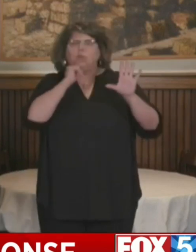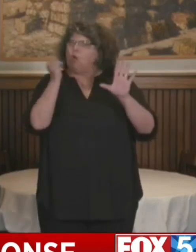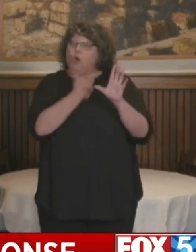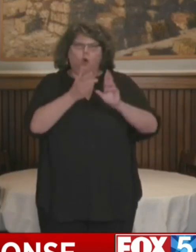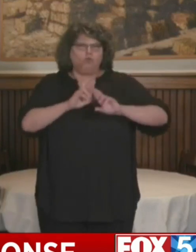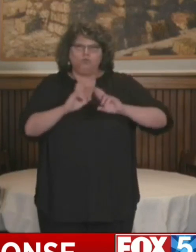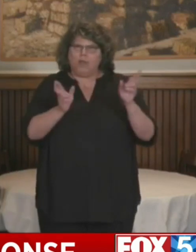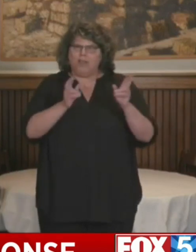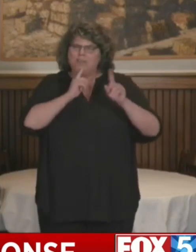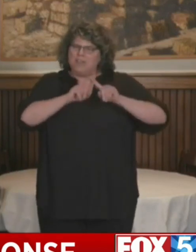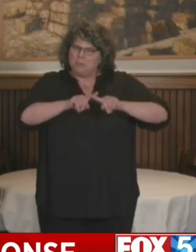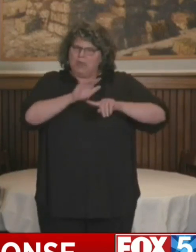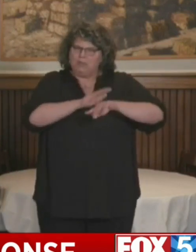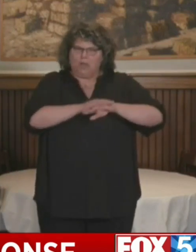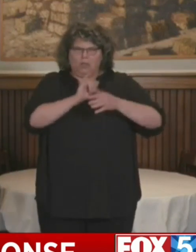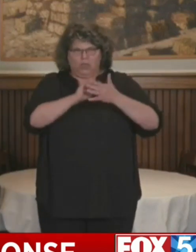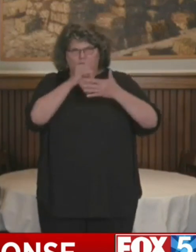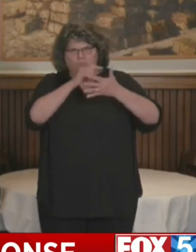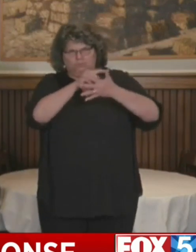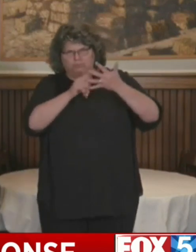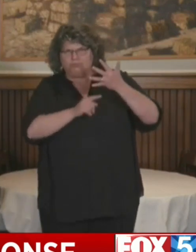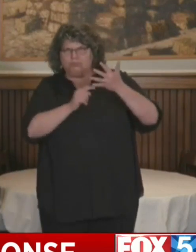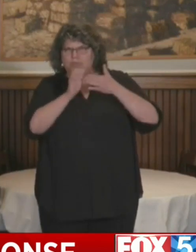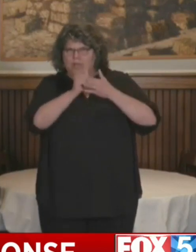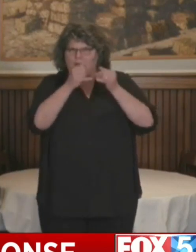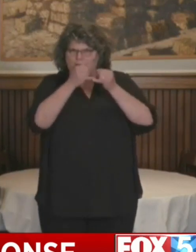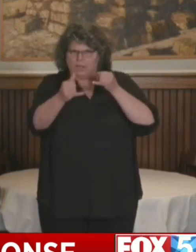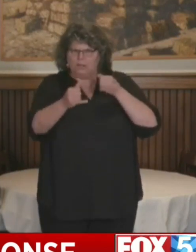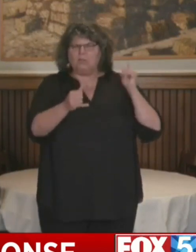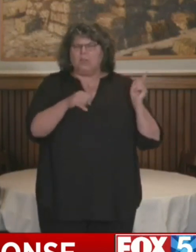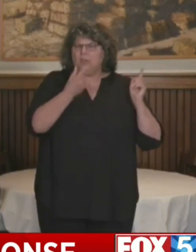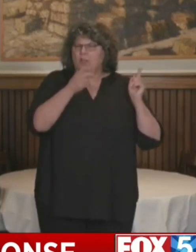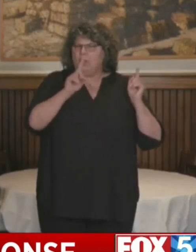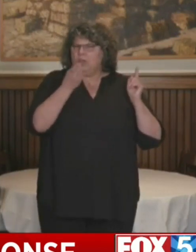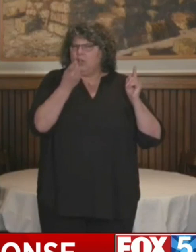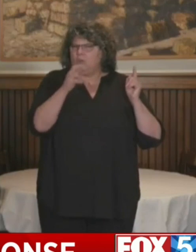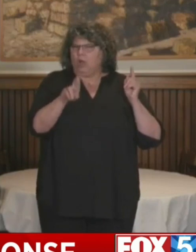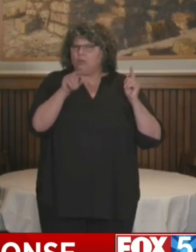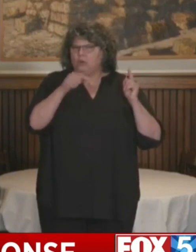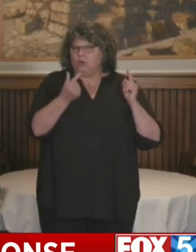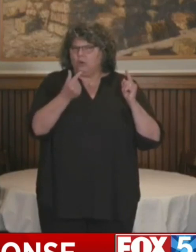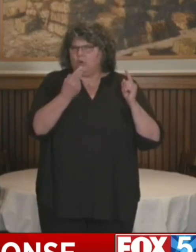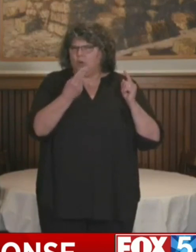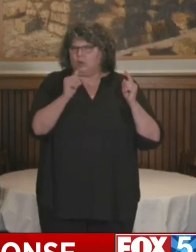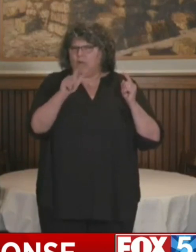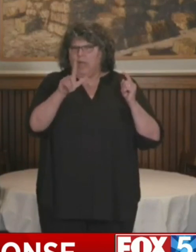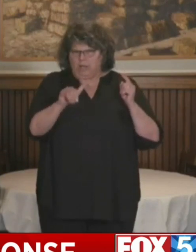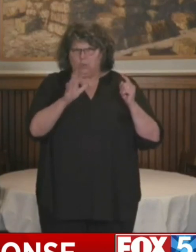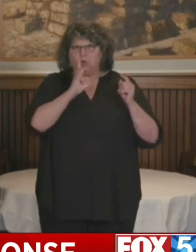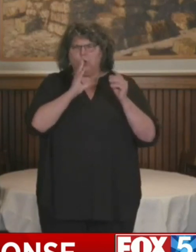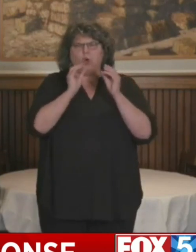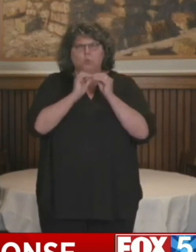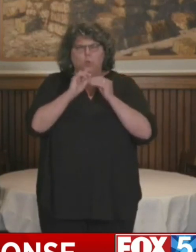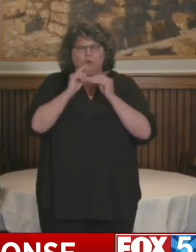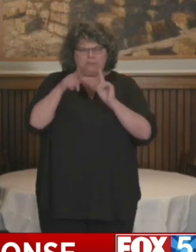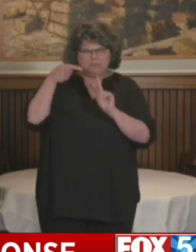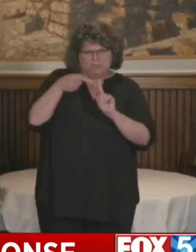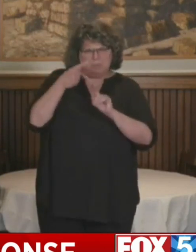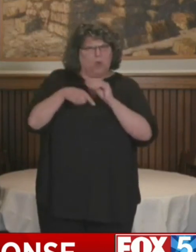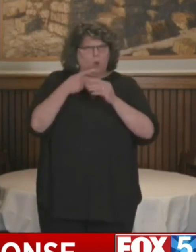SPACE AGAIN NOT EVERYONE WILL MOVE INTO THIS SPACE AND THAT ELIGIBILITY IS CONDITIONED ON THE CRITERIA THAT WE'RE